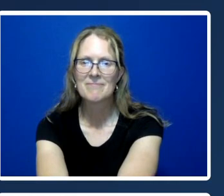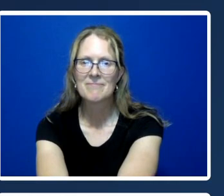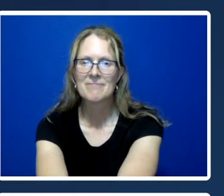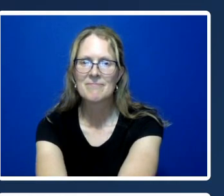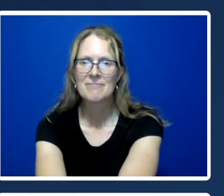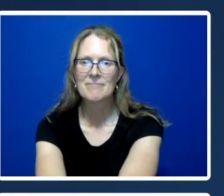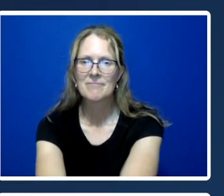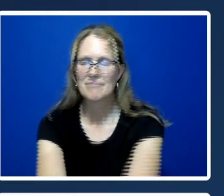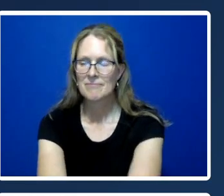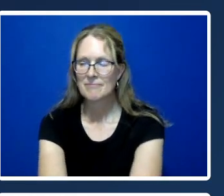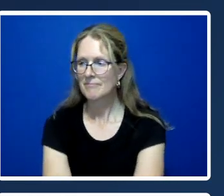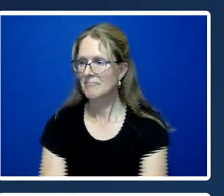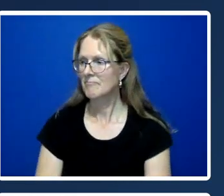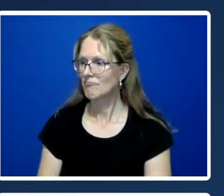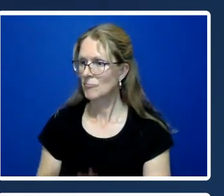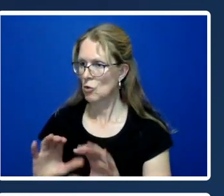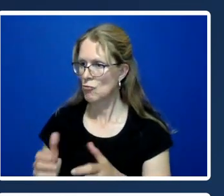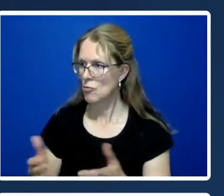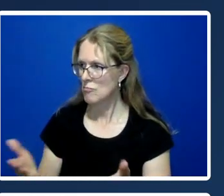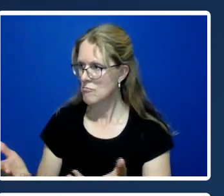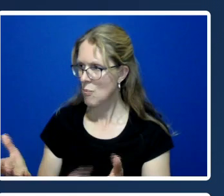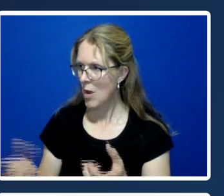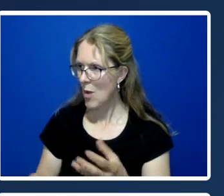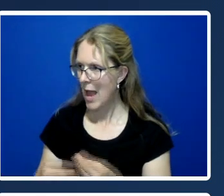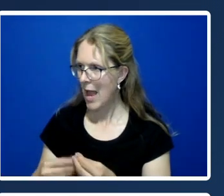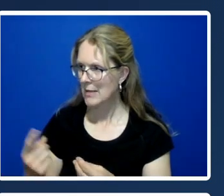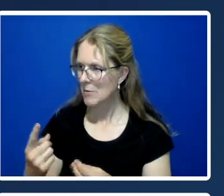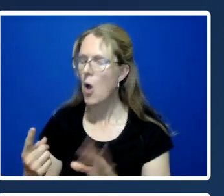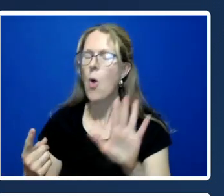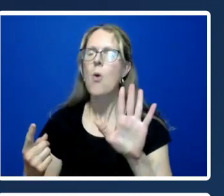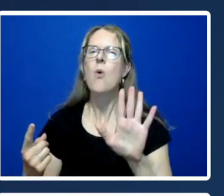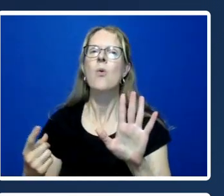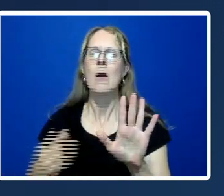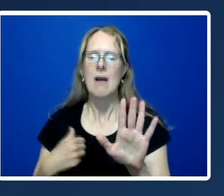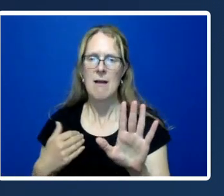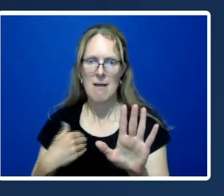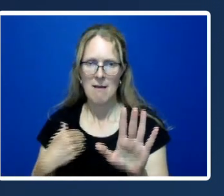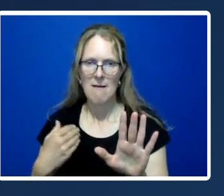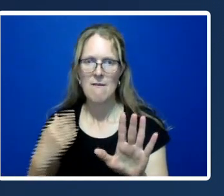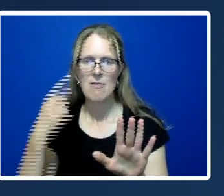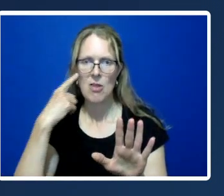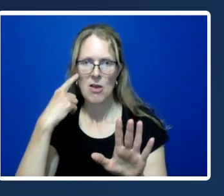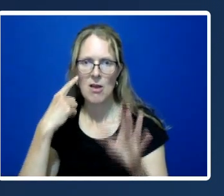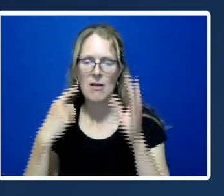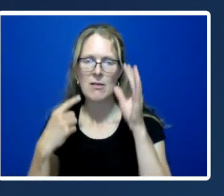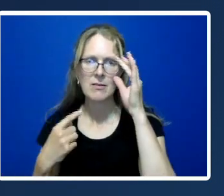like you need to add? Oh, I will add something. Angela was kind of skimmed over this. But not